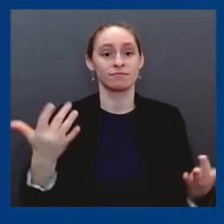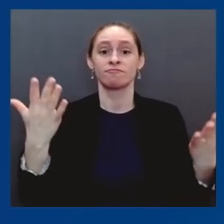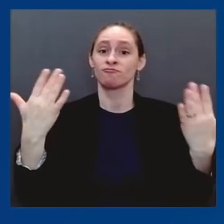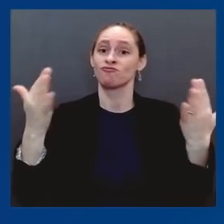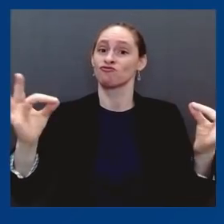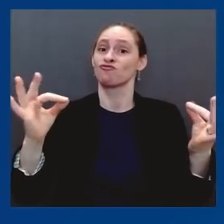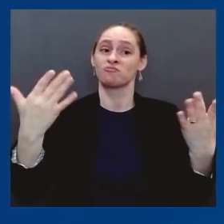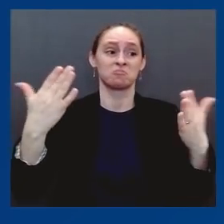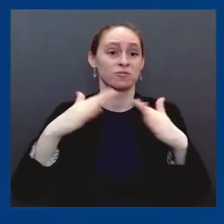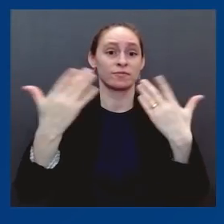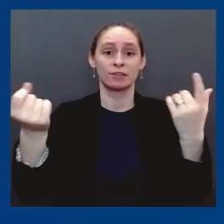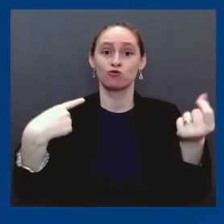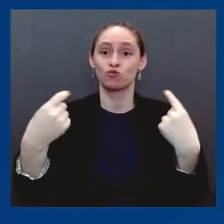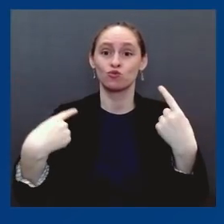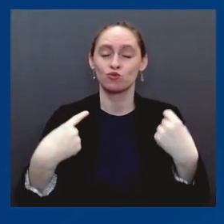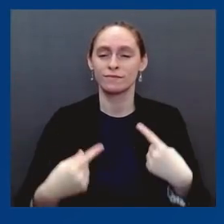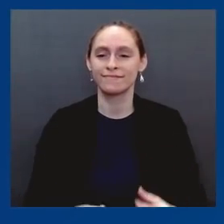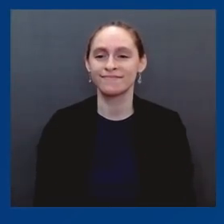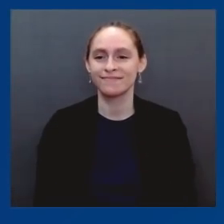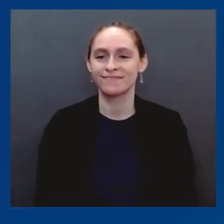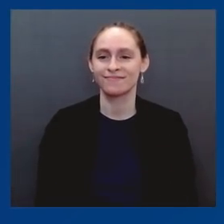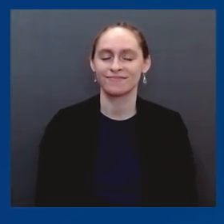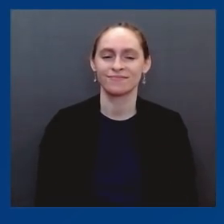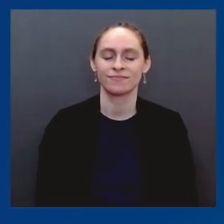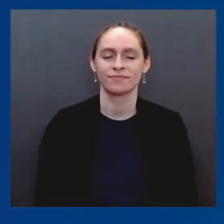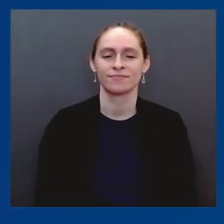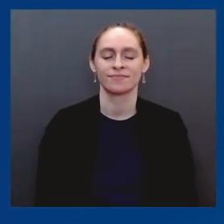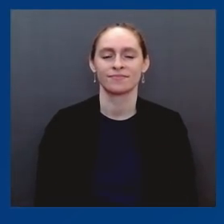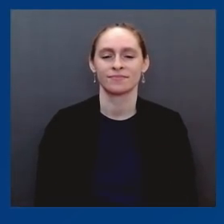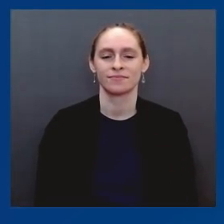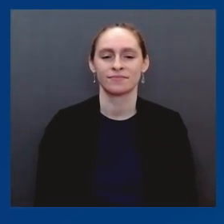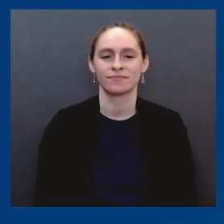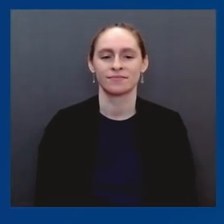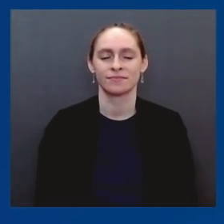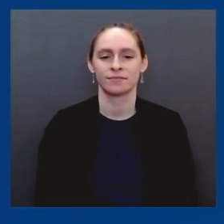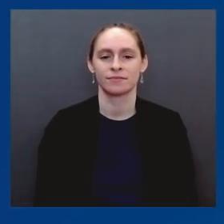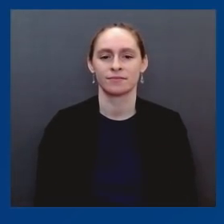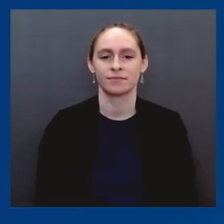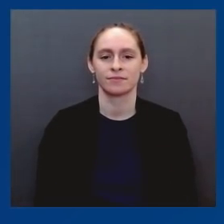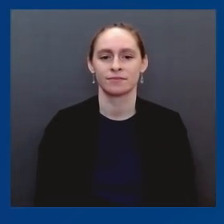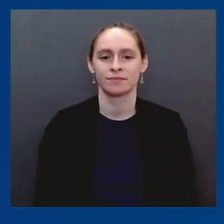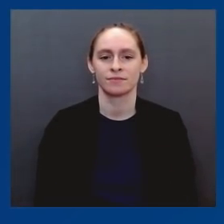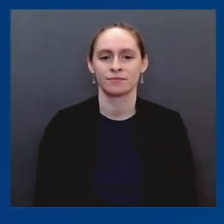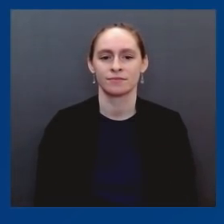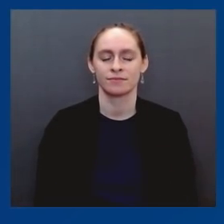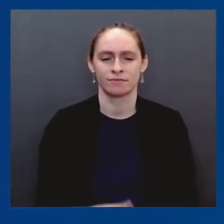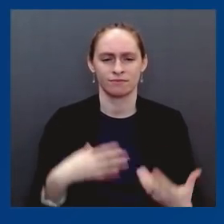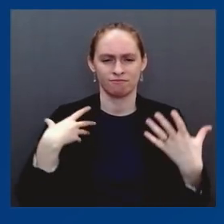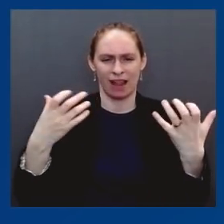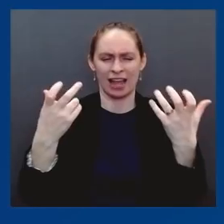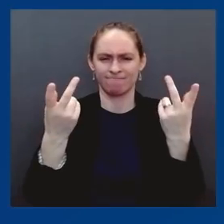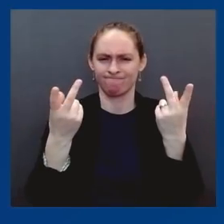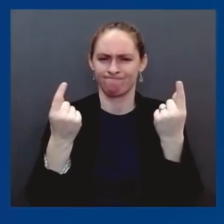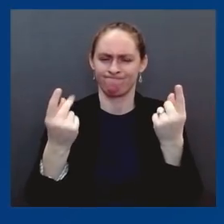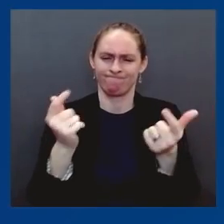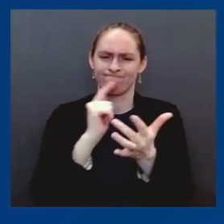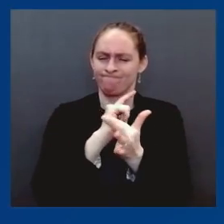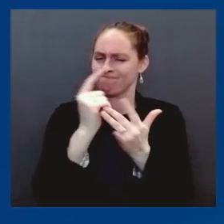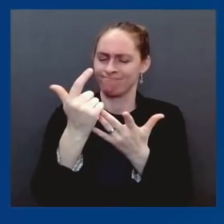And let's try to be as efficient as possible so we can get through as many questions as people have. First, let's go to Ricardo at the AP.